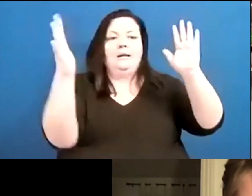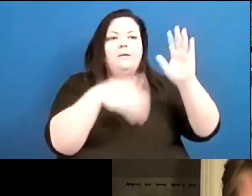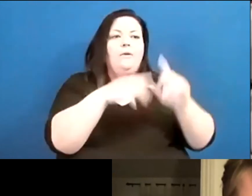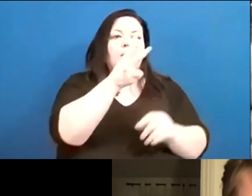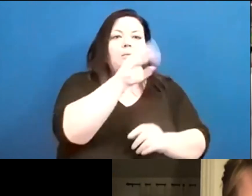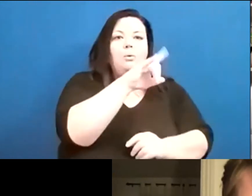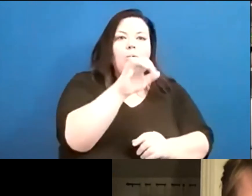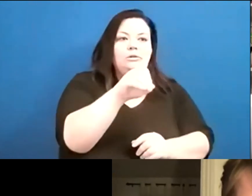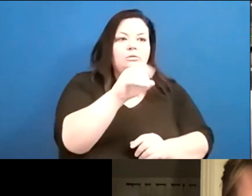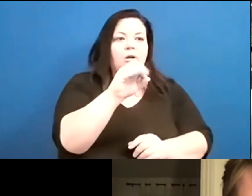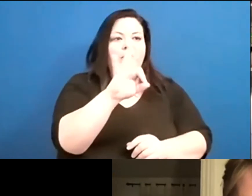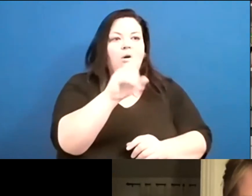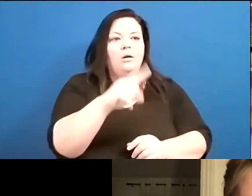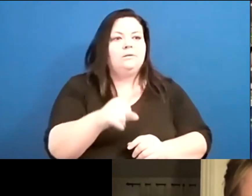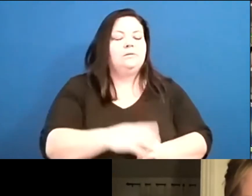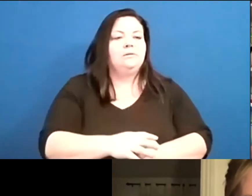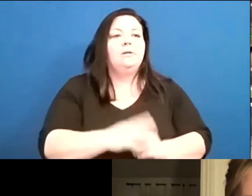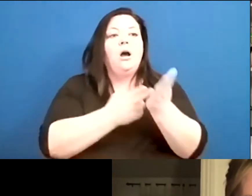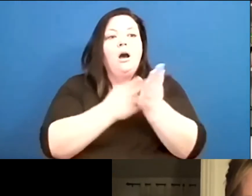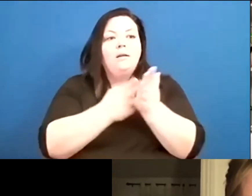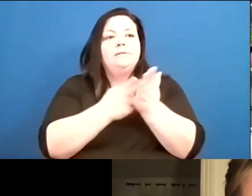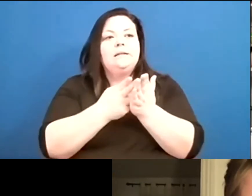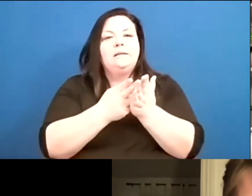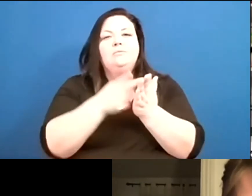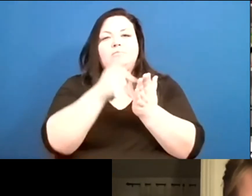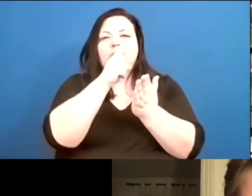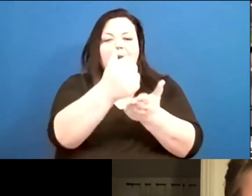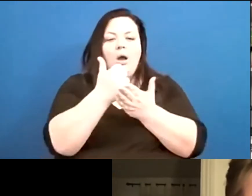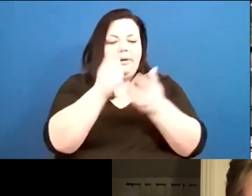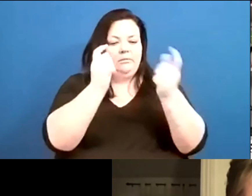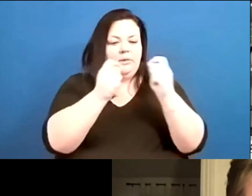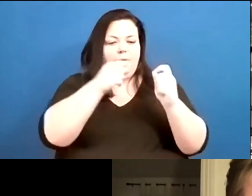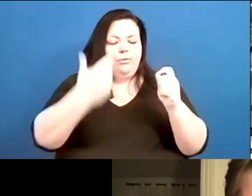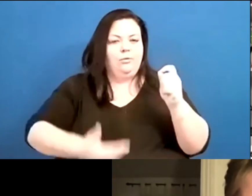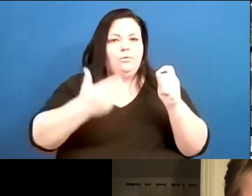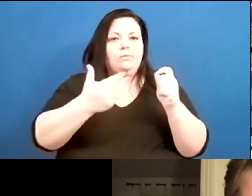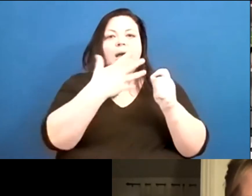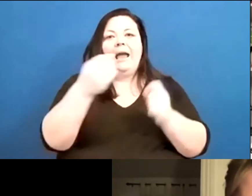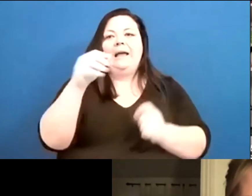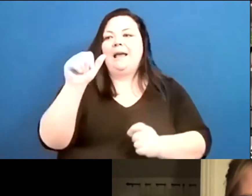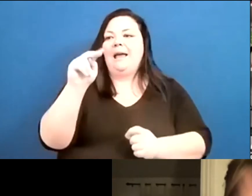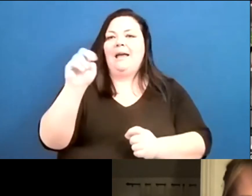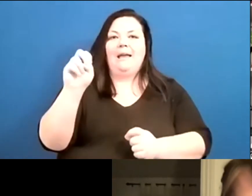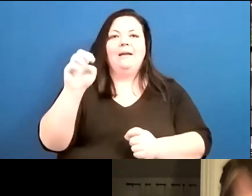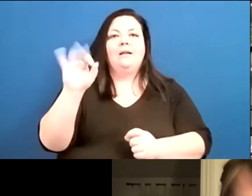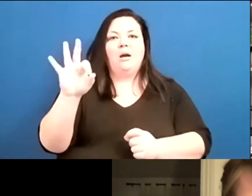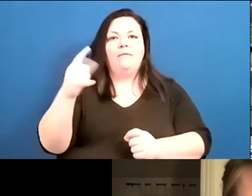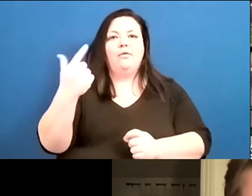like, honestly, uh, it was a formative text, that and Anne of Green Gables were my two really I would say formative texts,